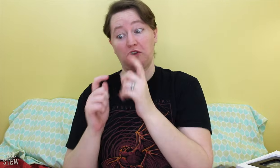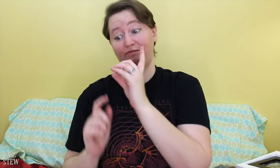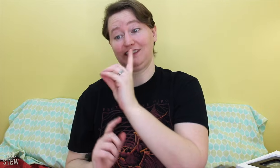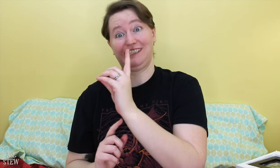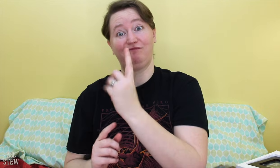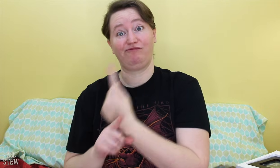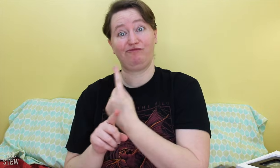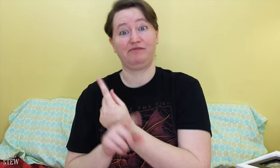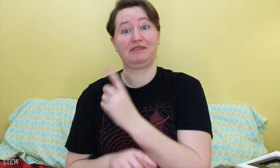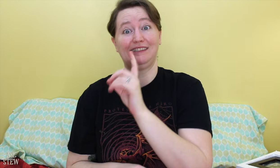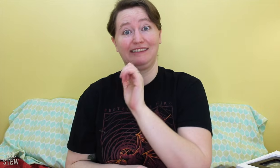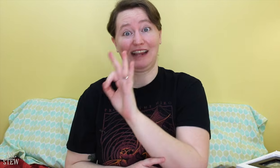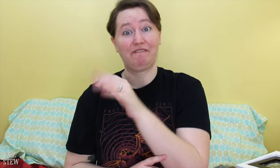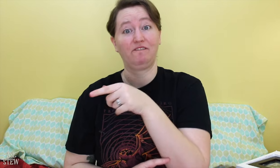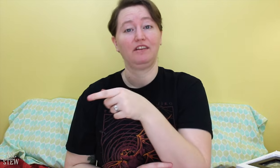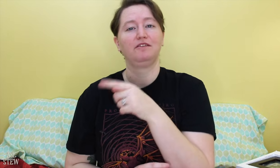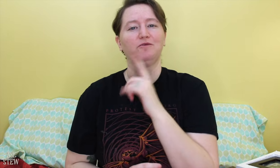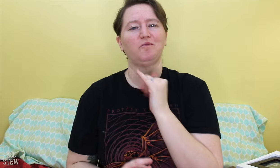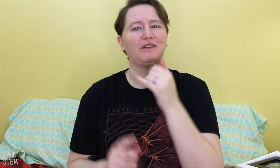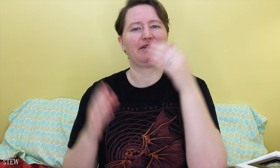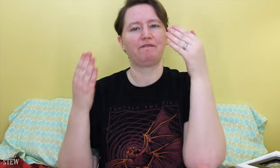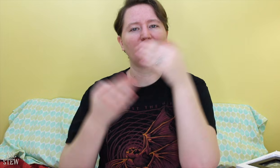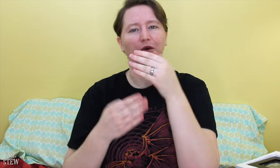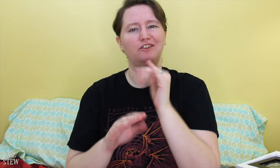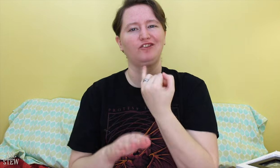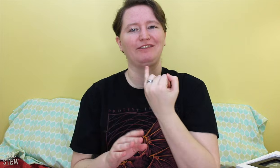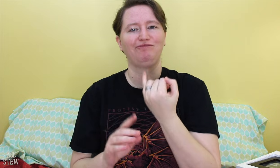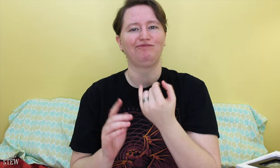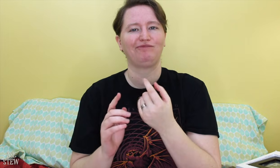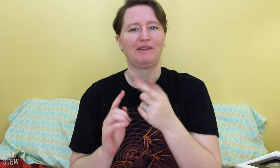The difference is with a small "d" in d/Deaf